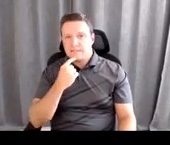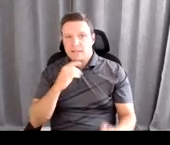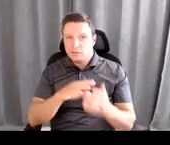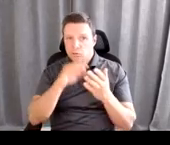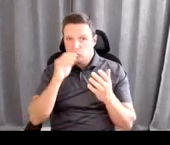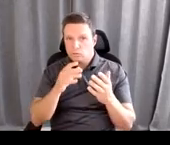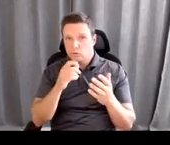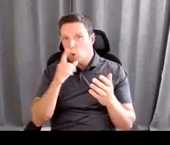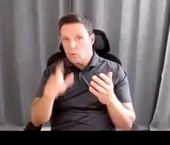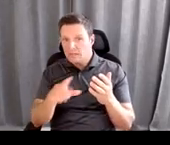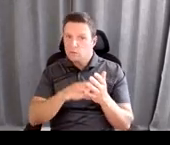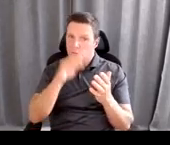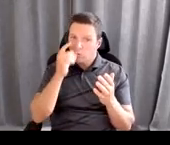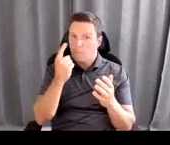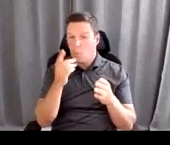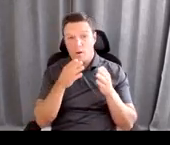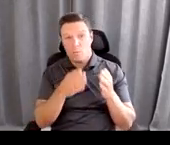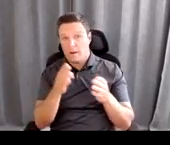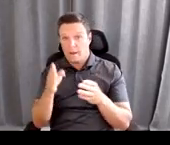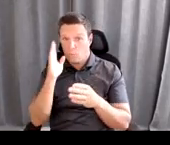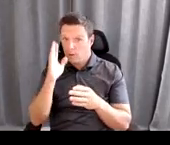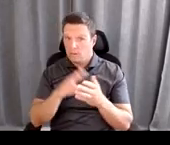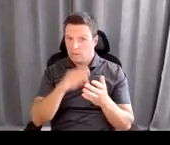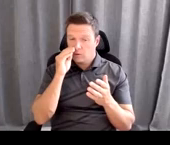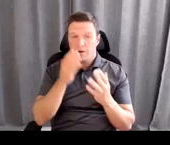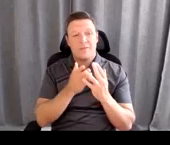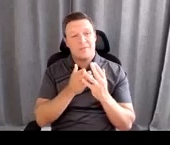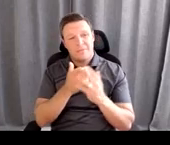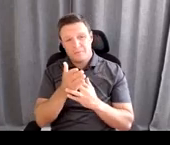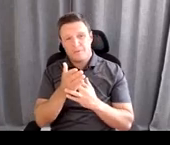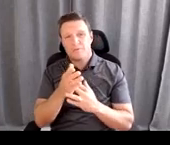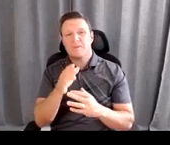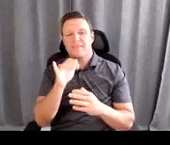but one of the ways in which they're going to learn is through that measurable change, right?